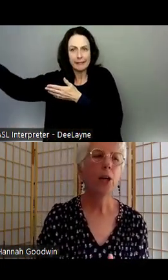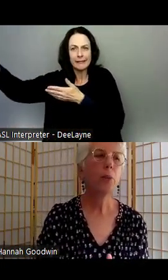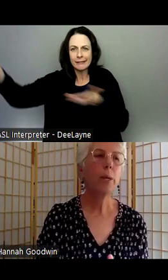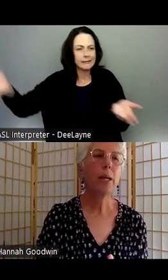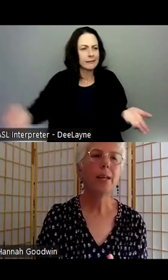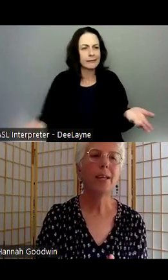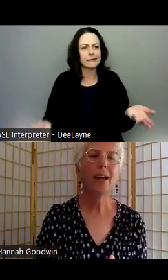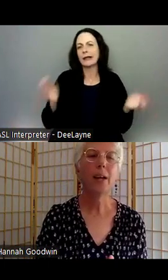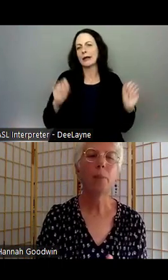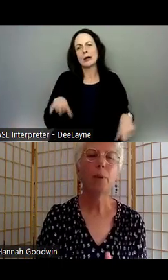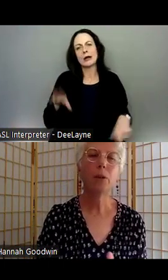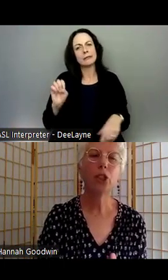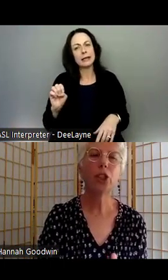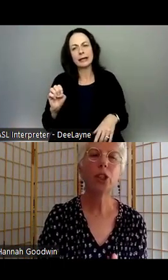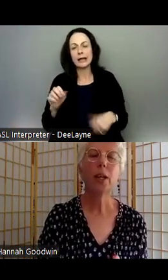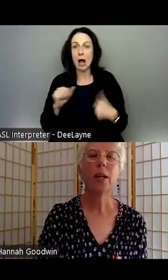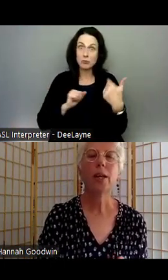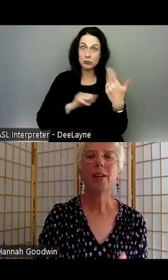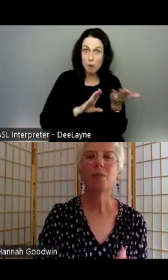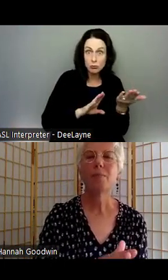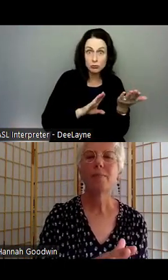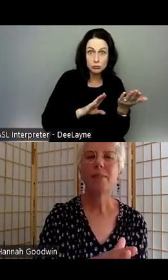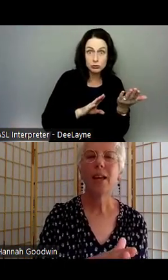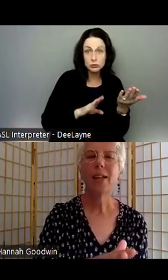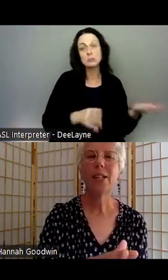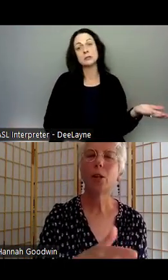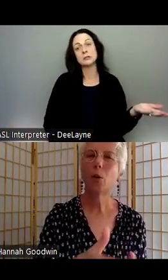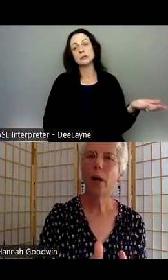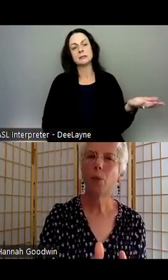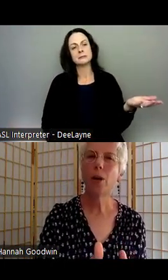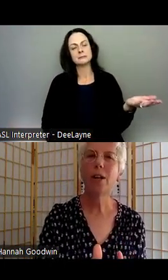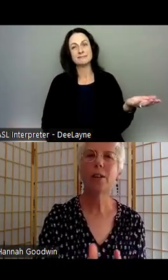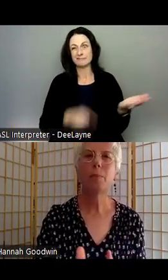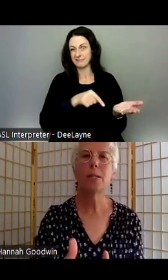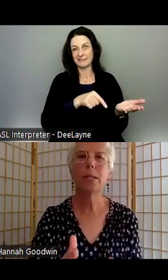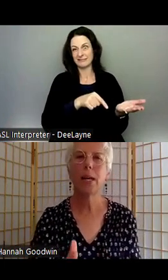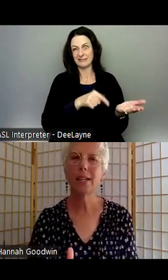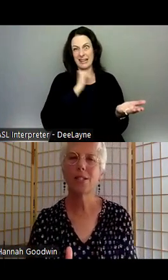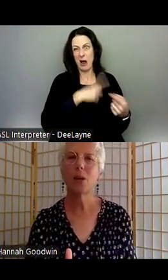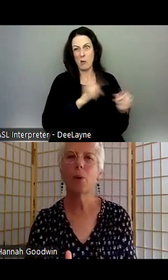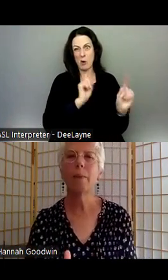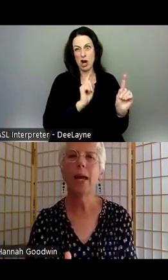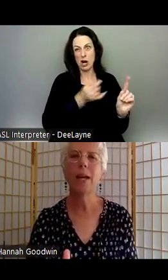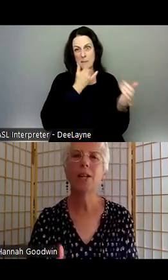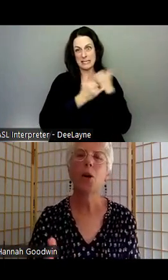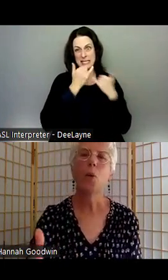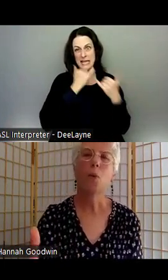It could be an approach that didn't quite work, the mistakes that were made,